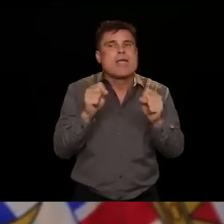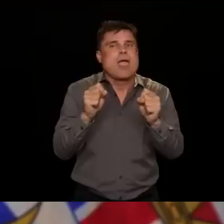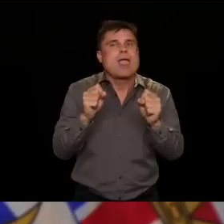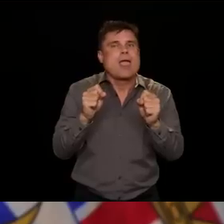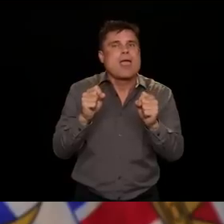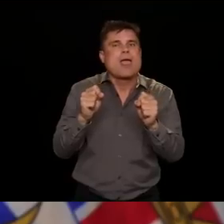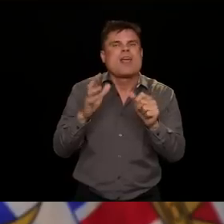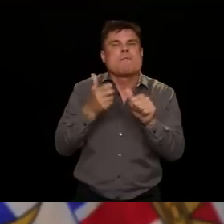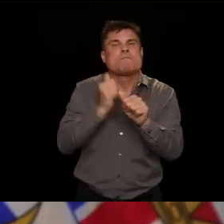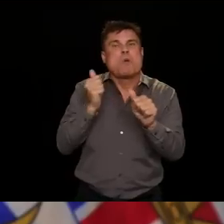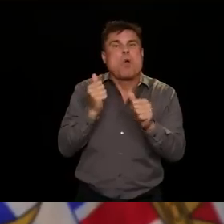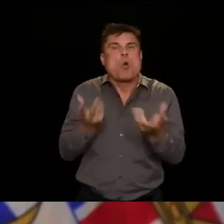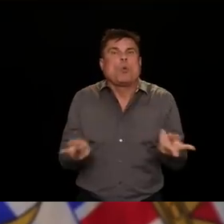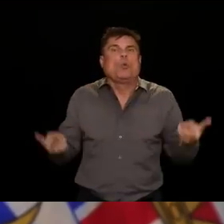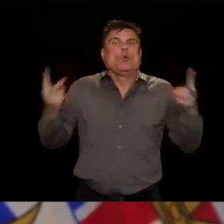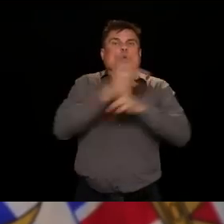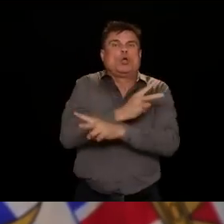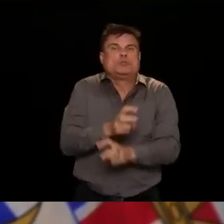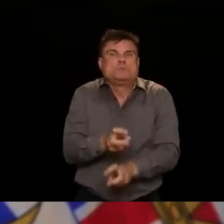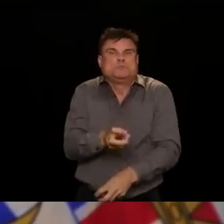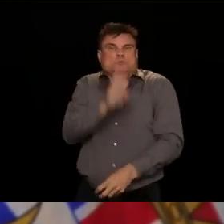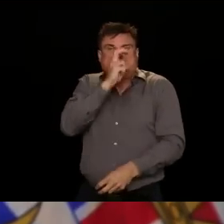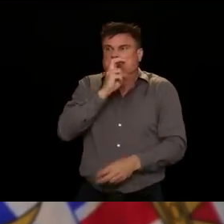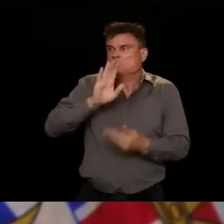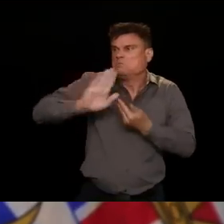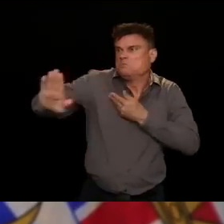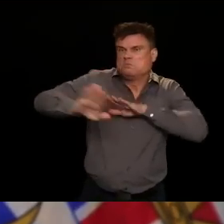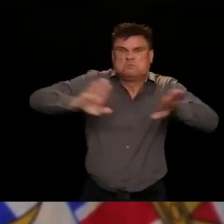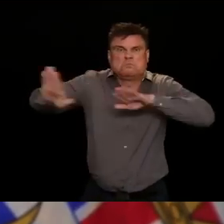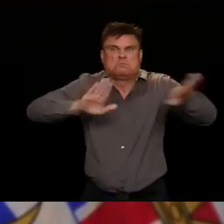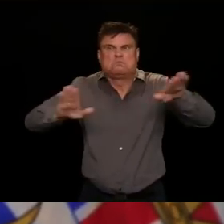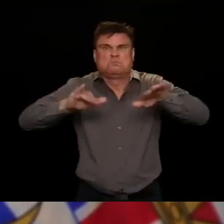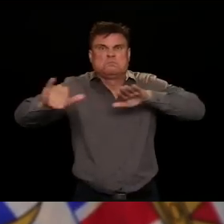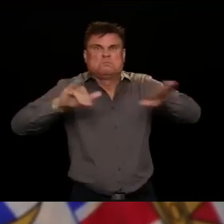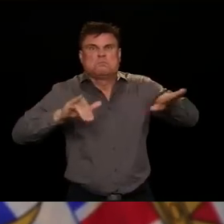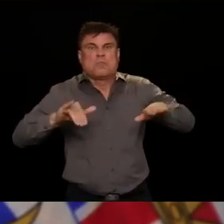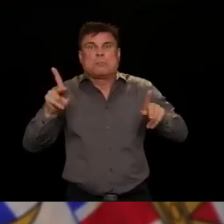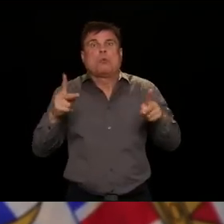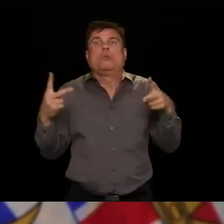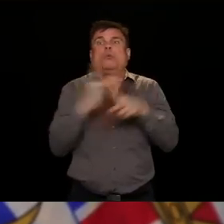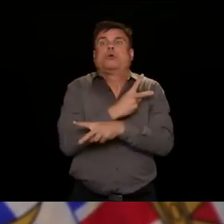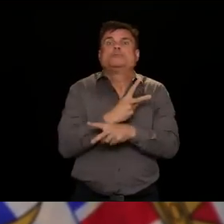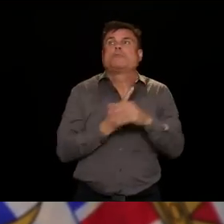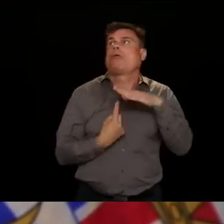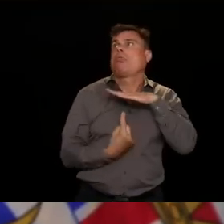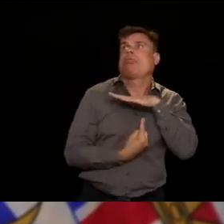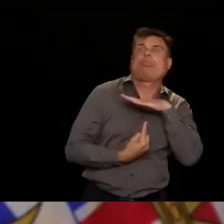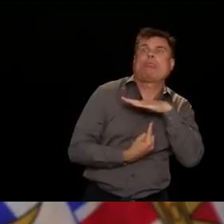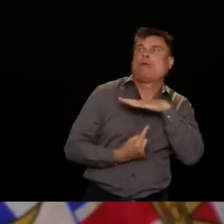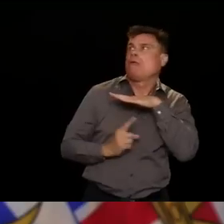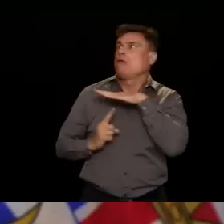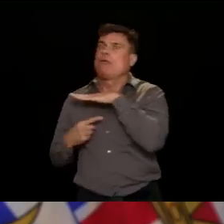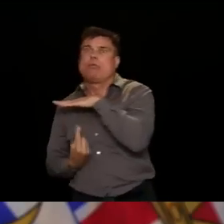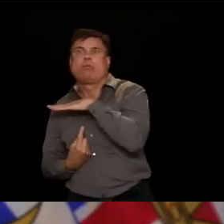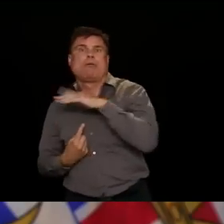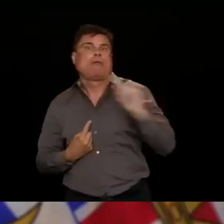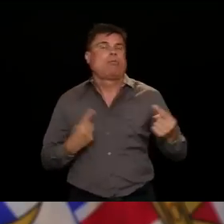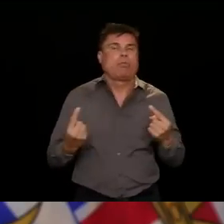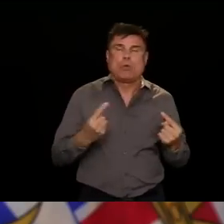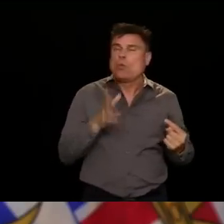And making sure we don't have to put in measures that have negative consequences for people like we have seen in the last few months. And that is social isolation, challenges